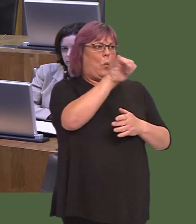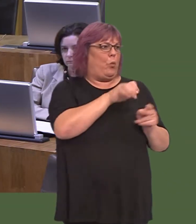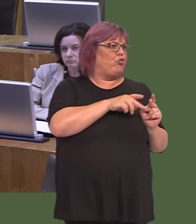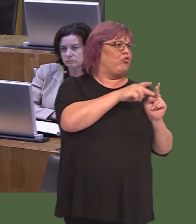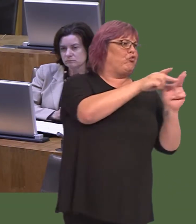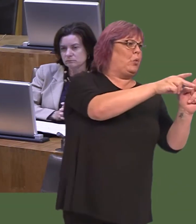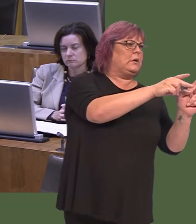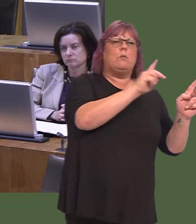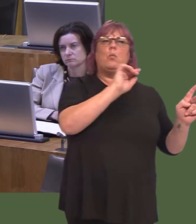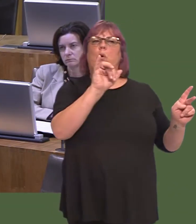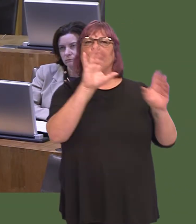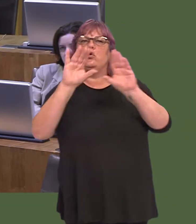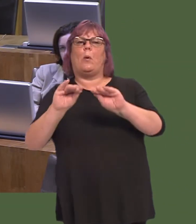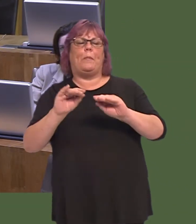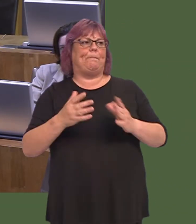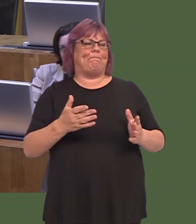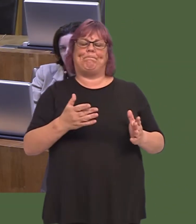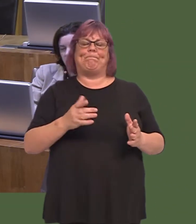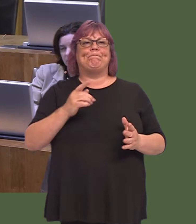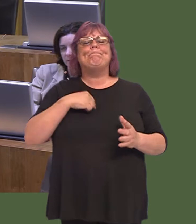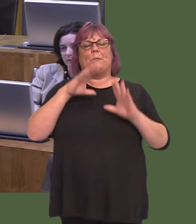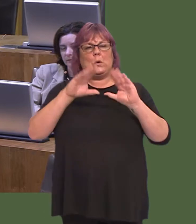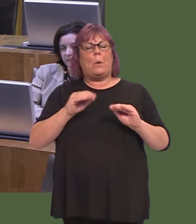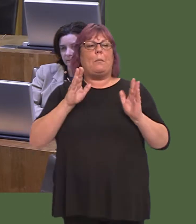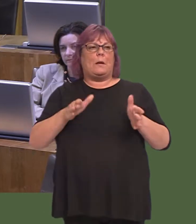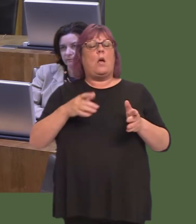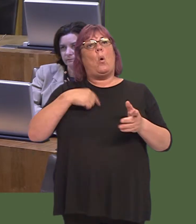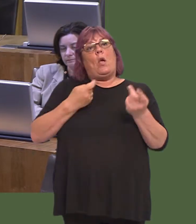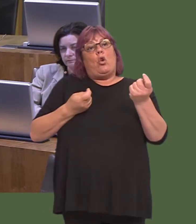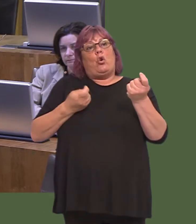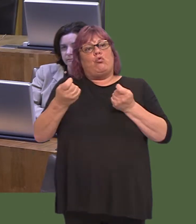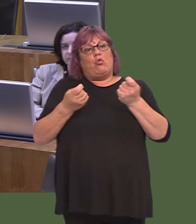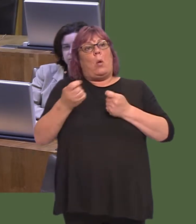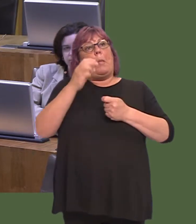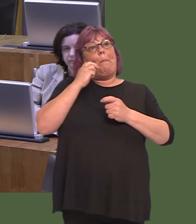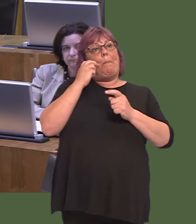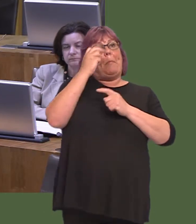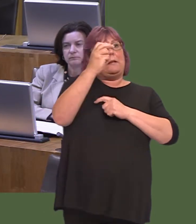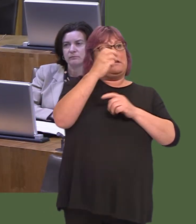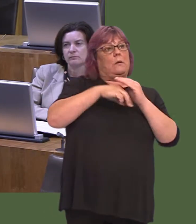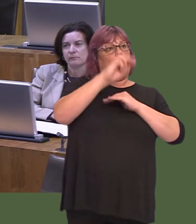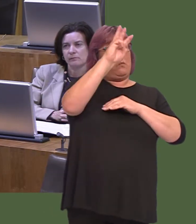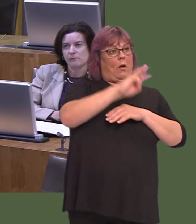Now that we have responsibility and control over the bus services in Wales, there's the